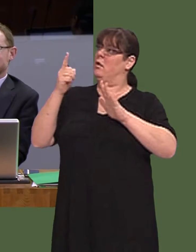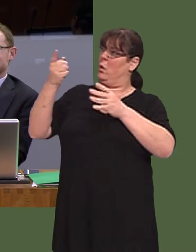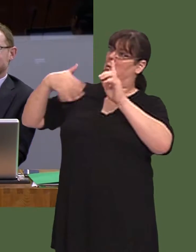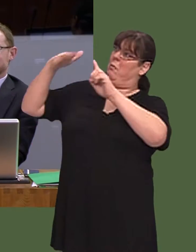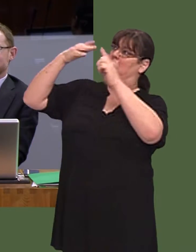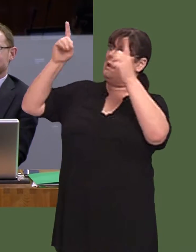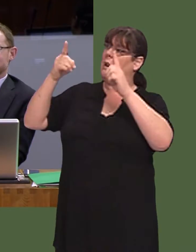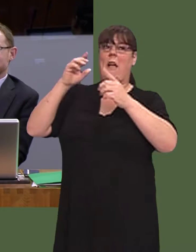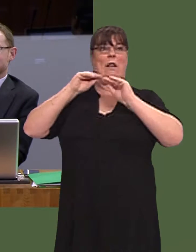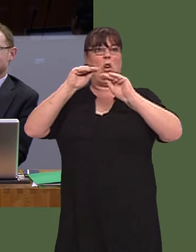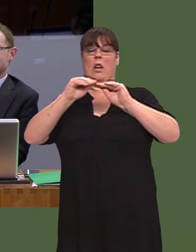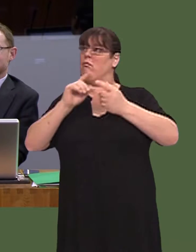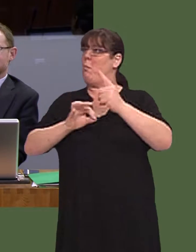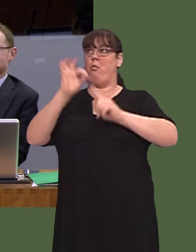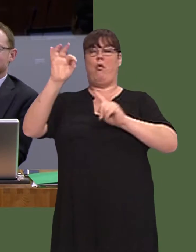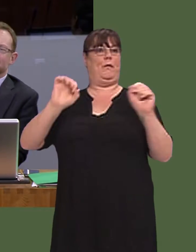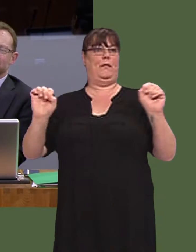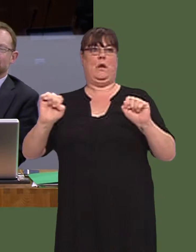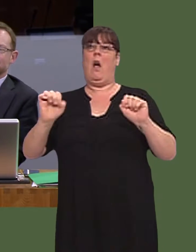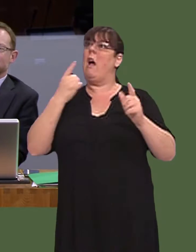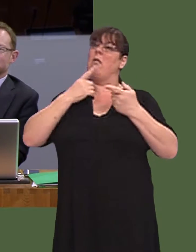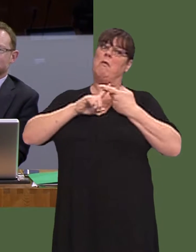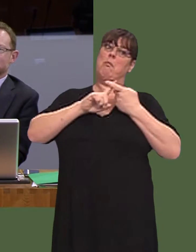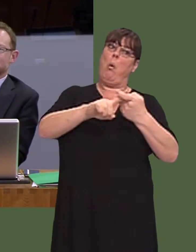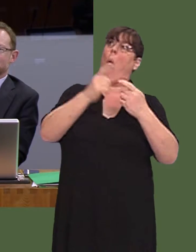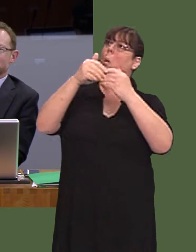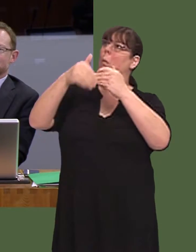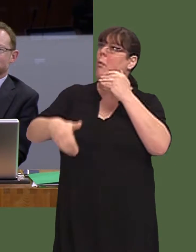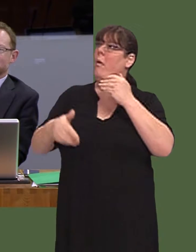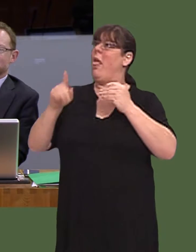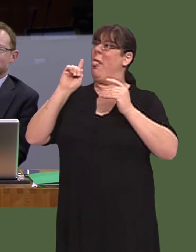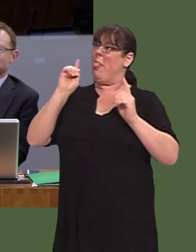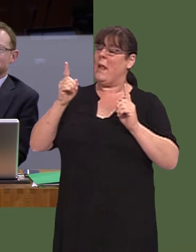gone backwards or stood still. Thatís a factóthatís Estyn and that is the PISA results, First Minister.